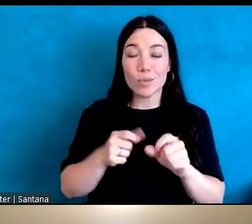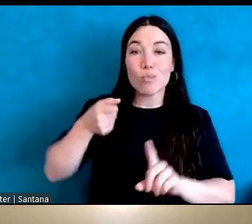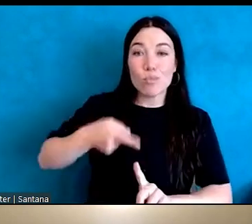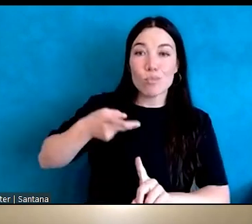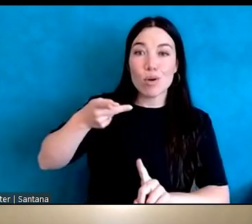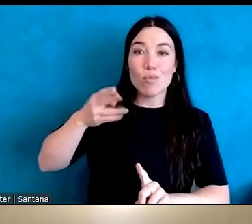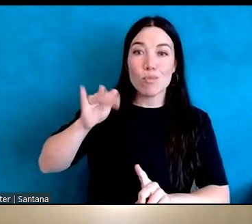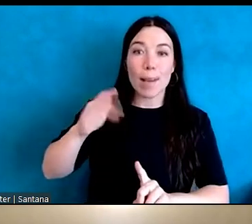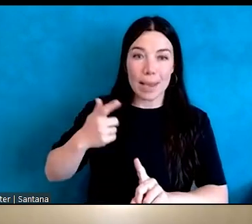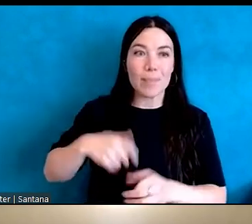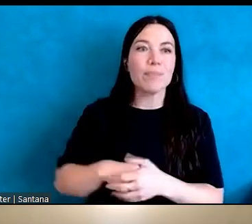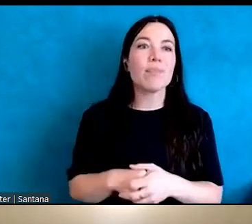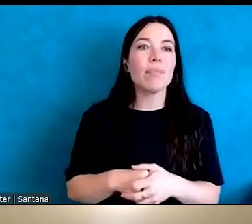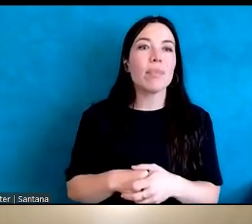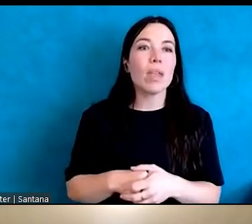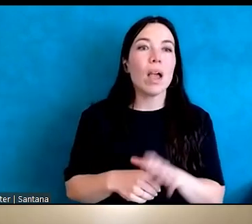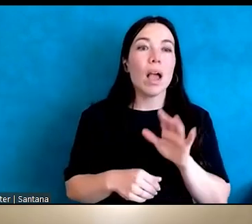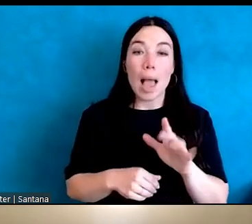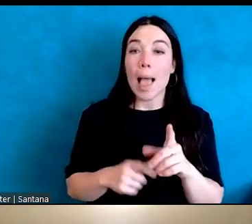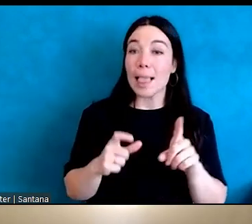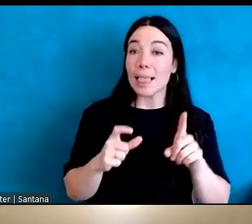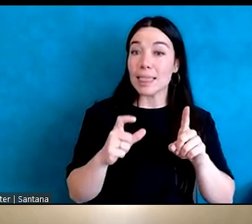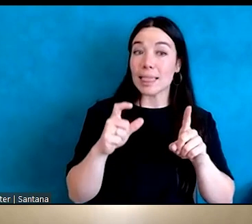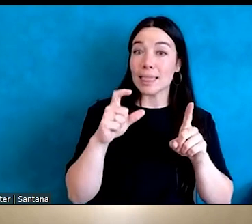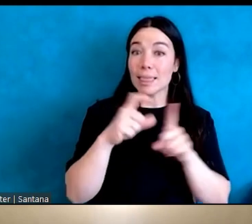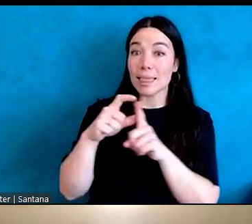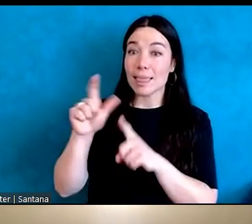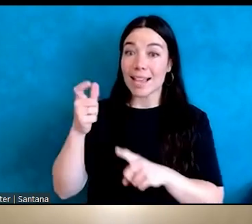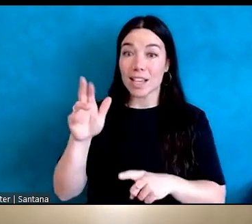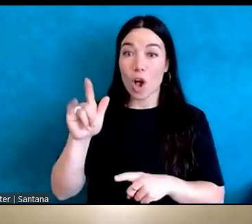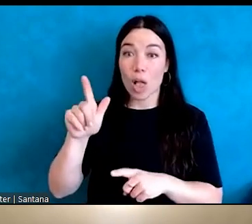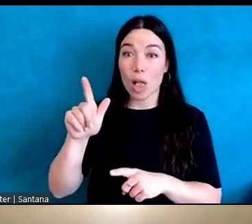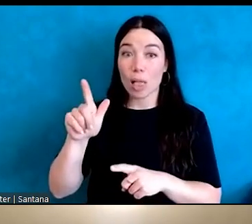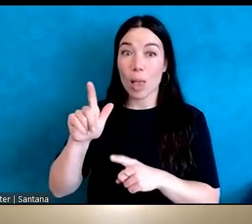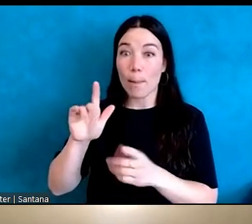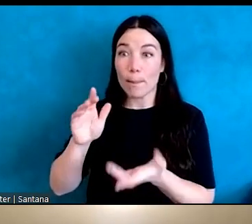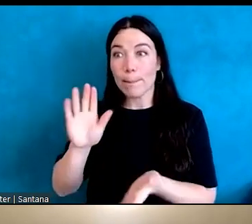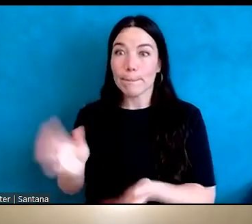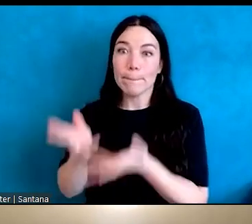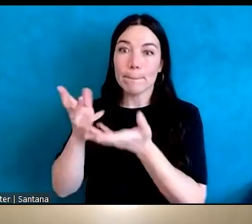and the lexical boost or lexically-based priming increased, which was a nice result.